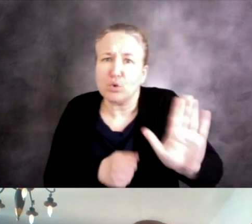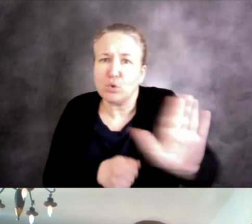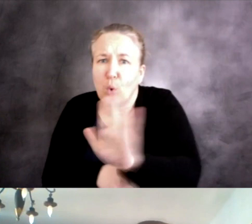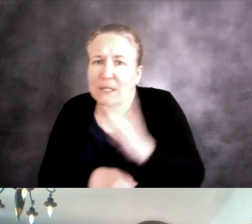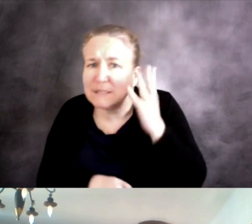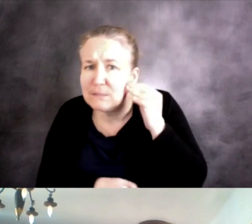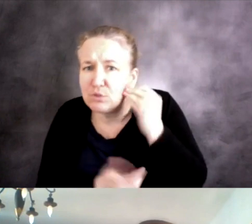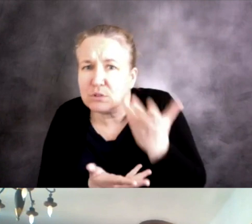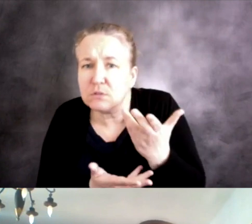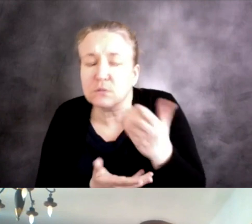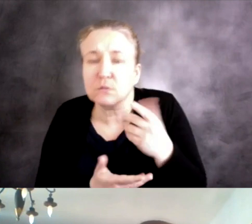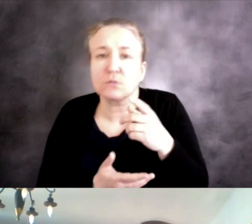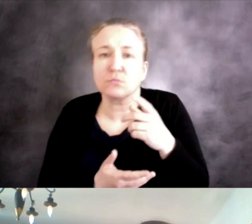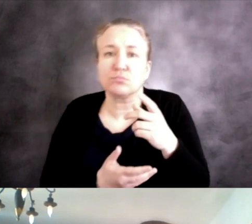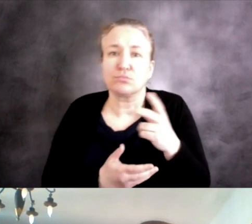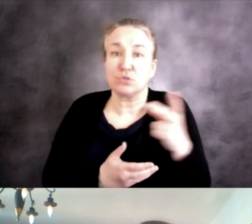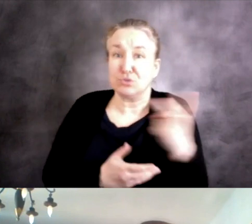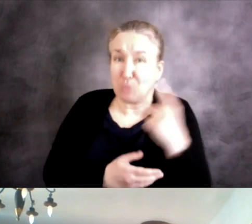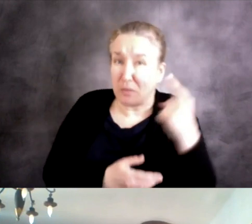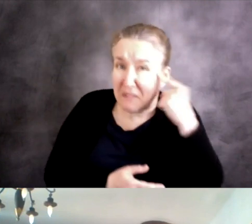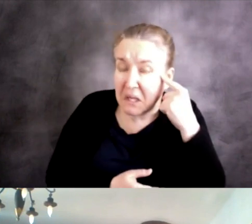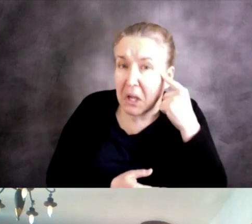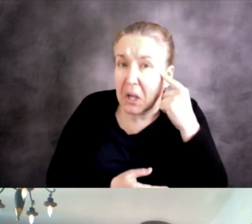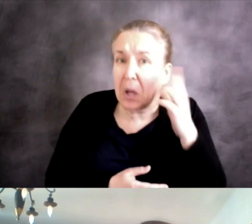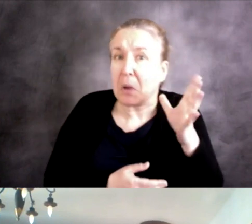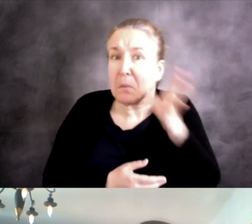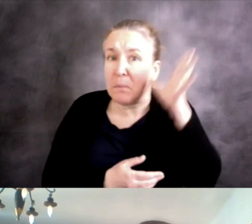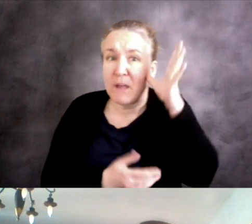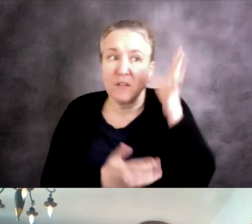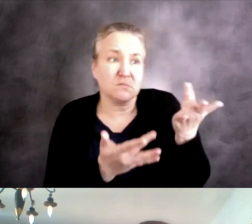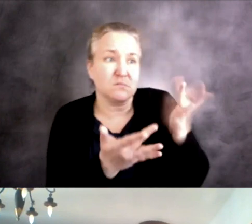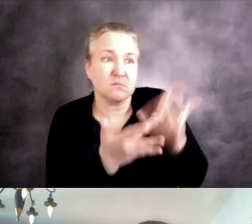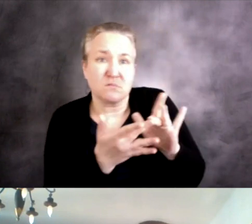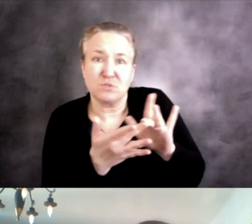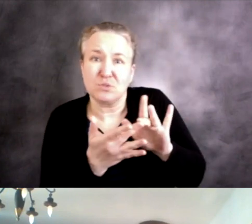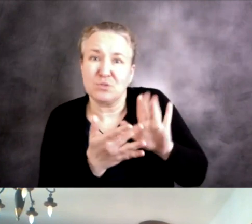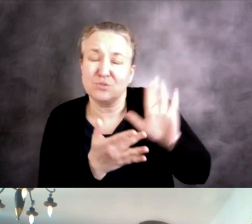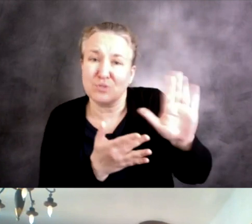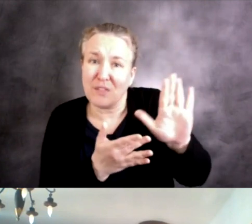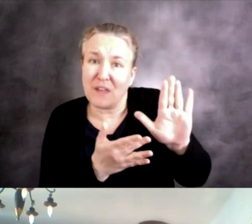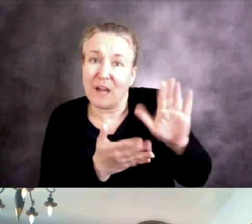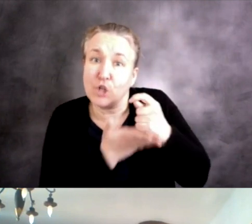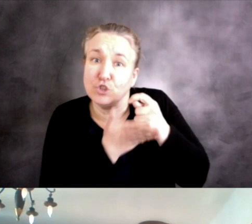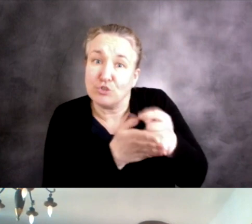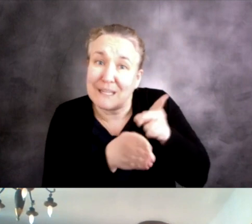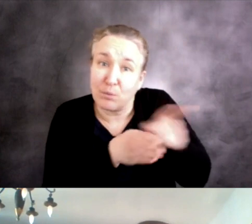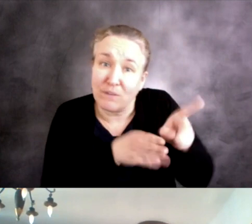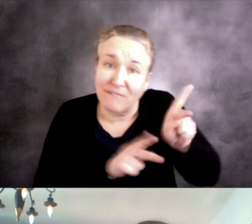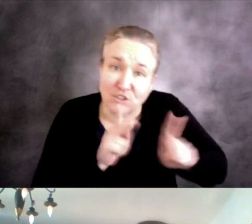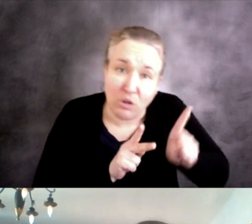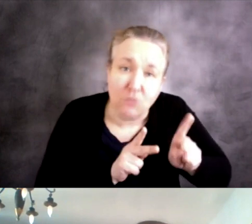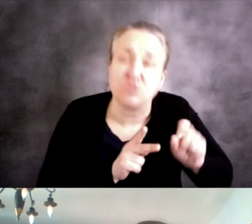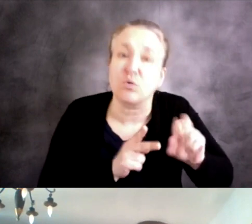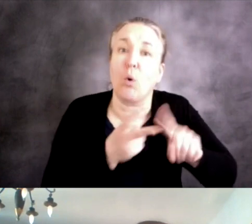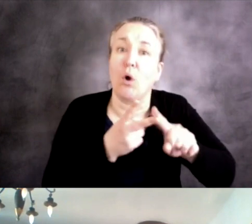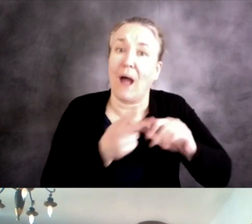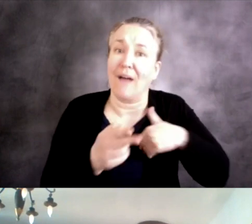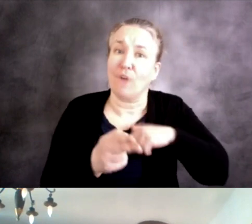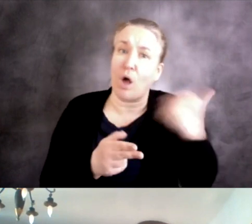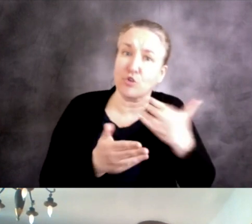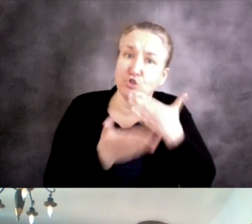you think parents reaching out to their treating professionals or if there are good resources or if